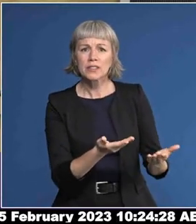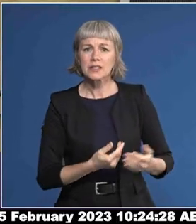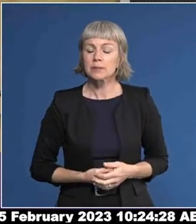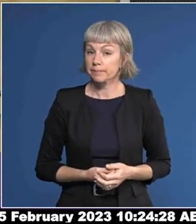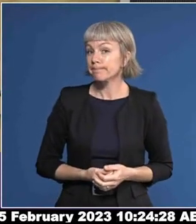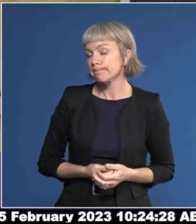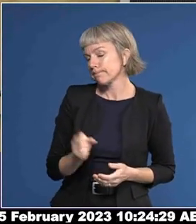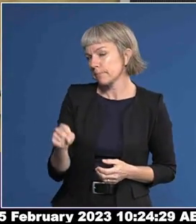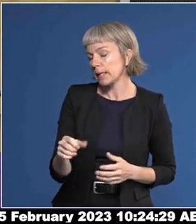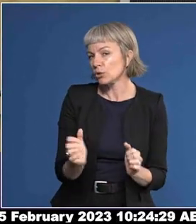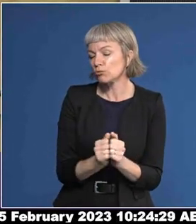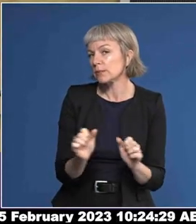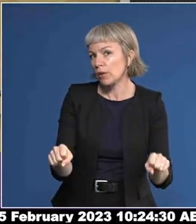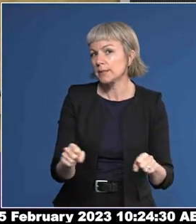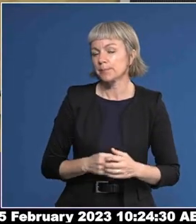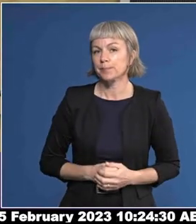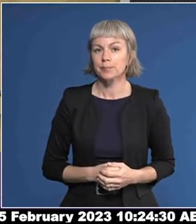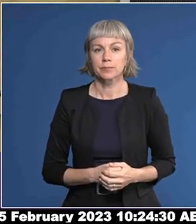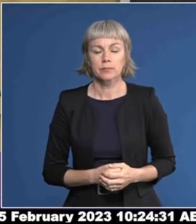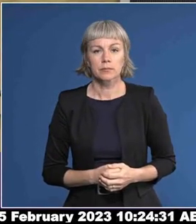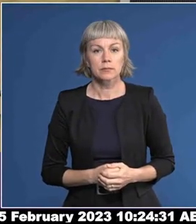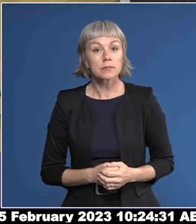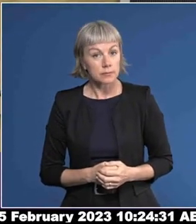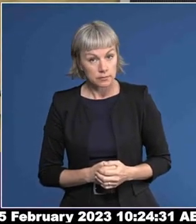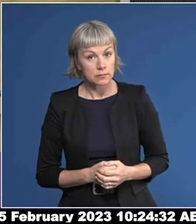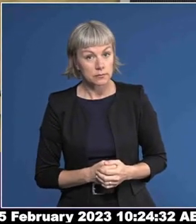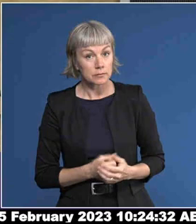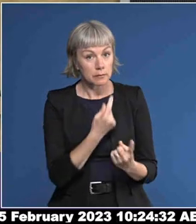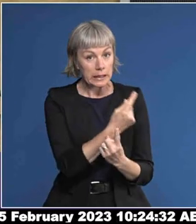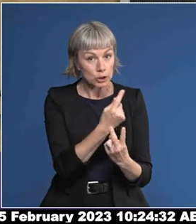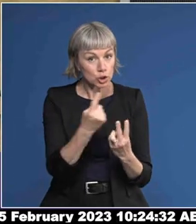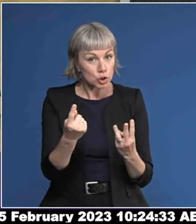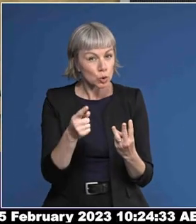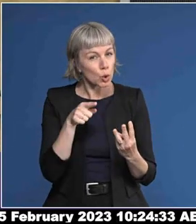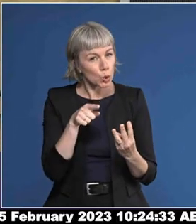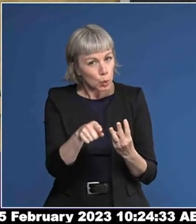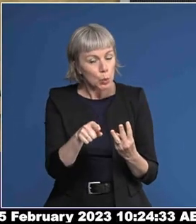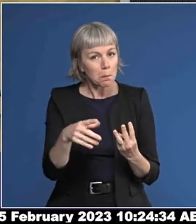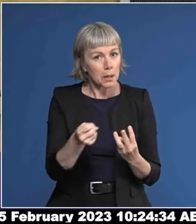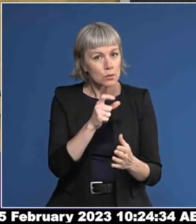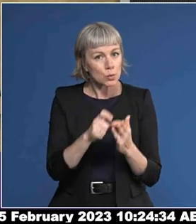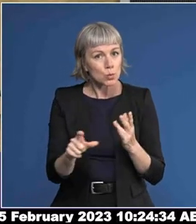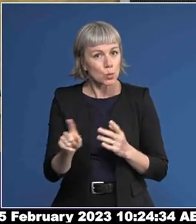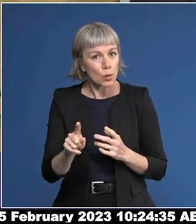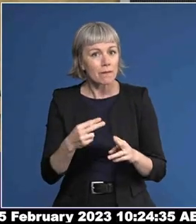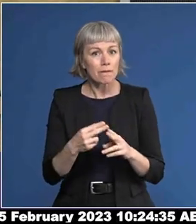What would you each need to do to make a change to actively target in your